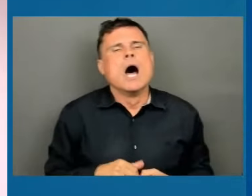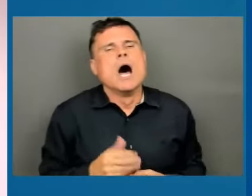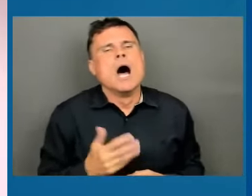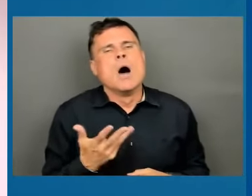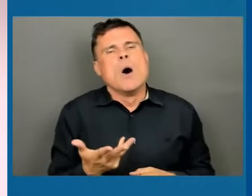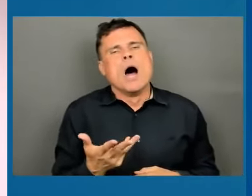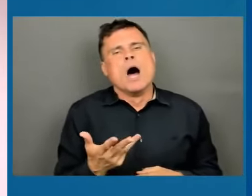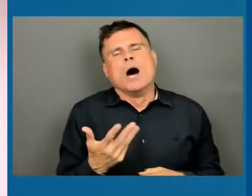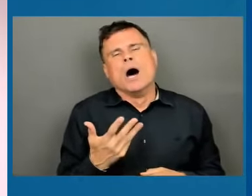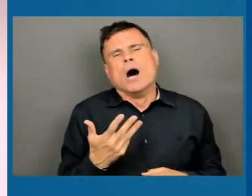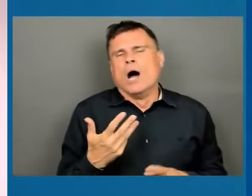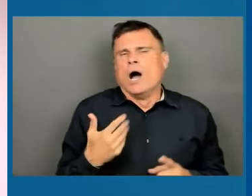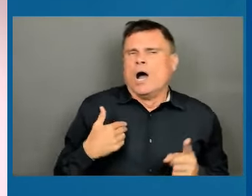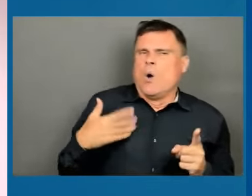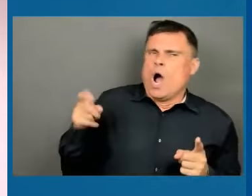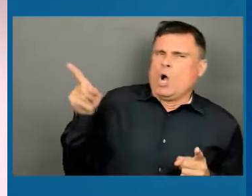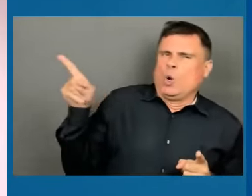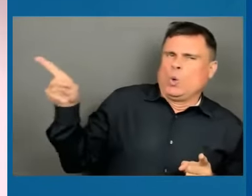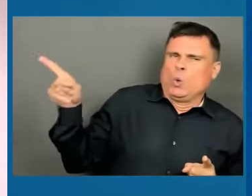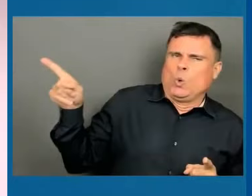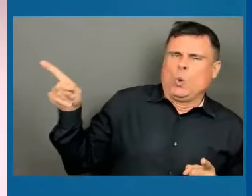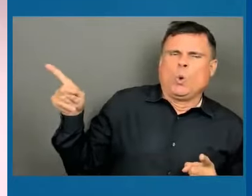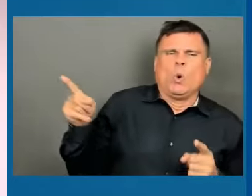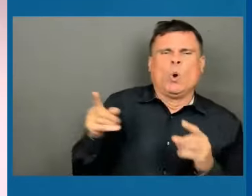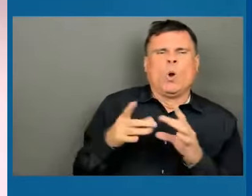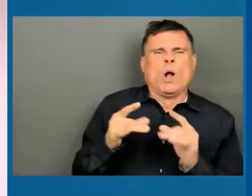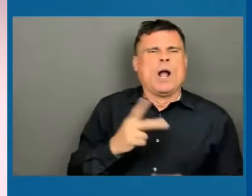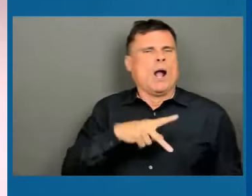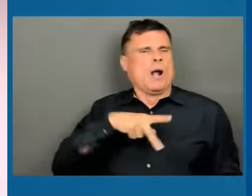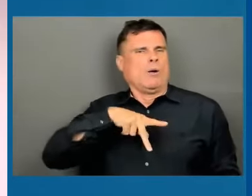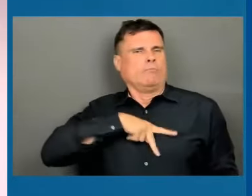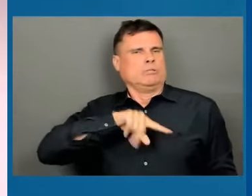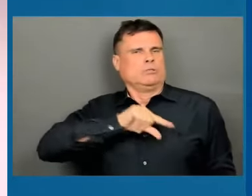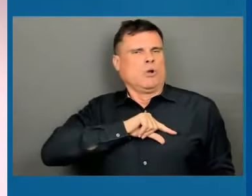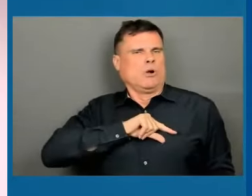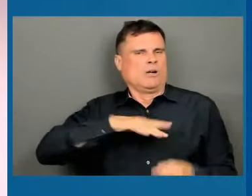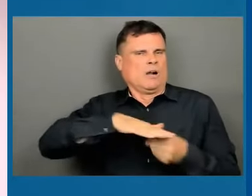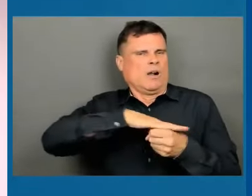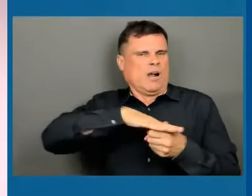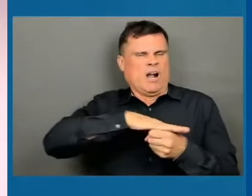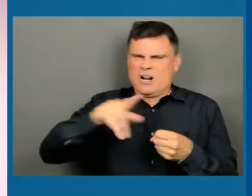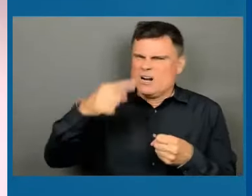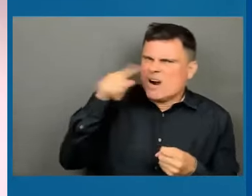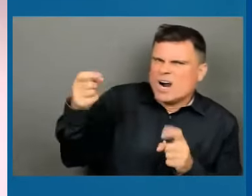situation in the prince George